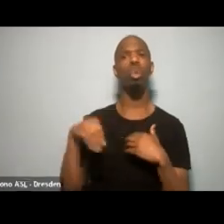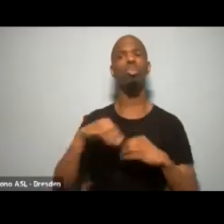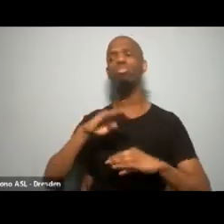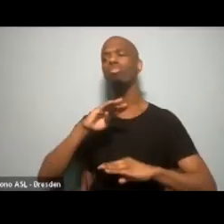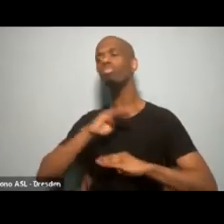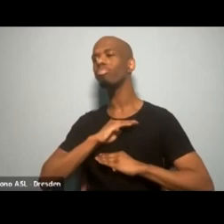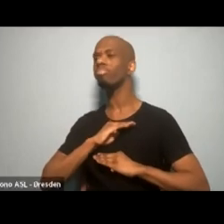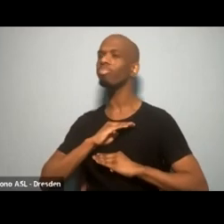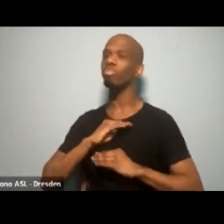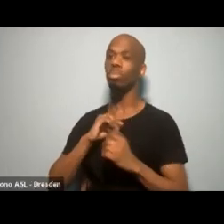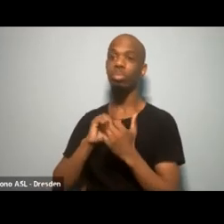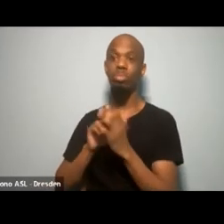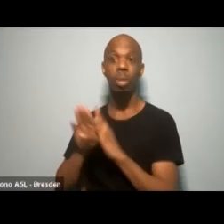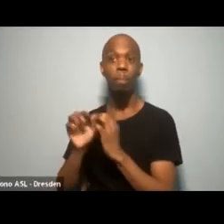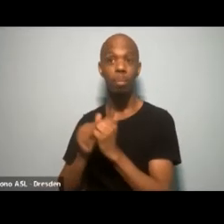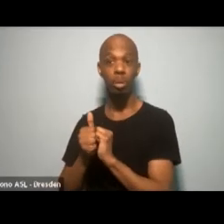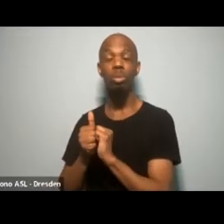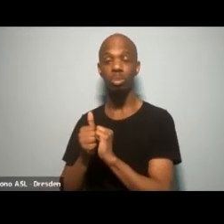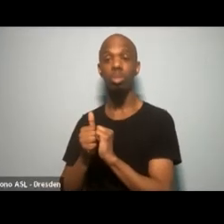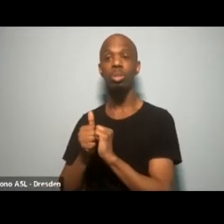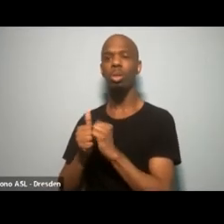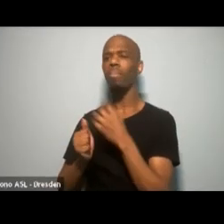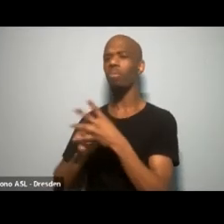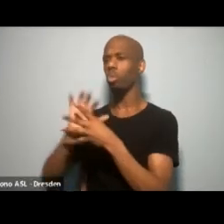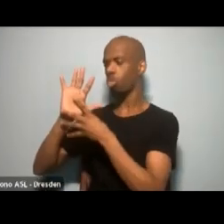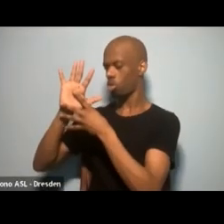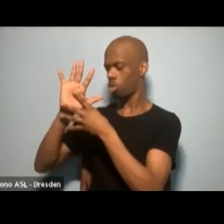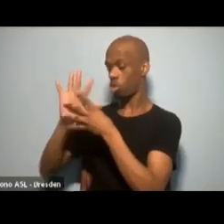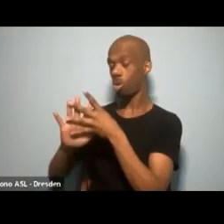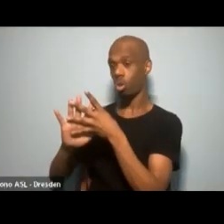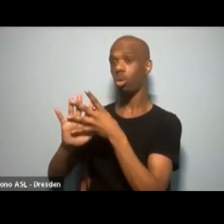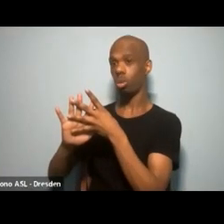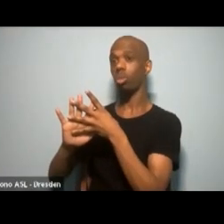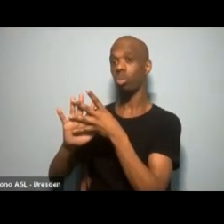new to apply the creative artistry